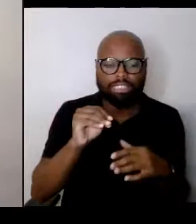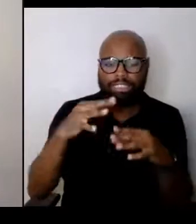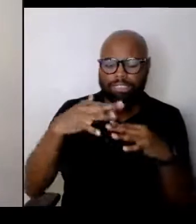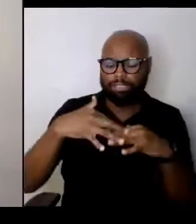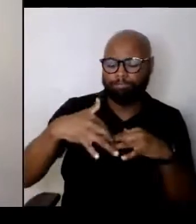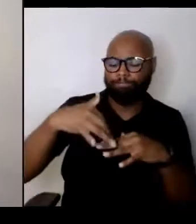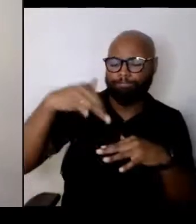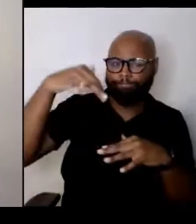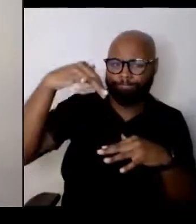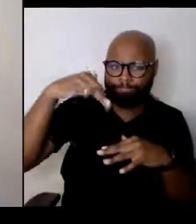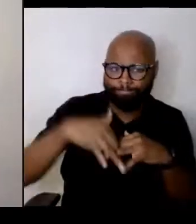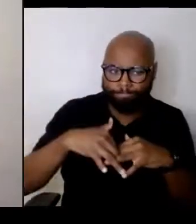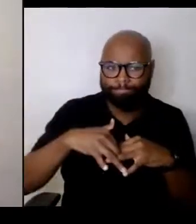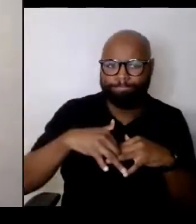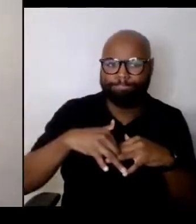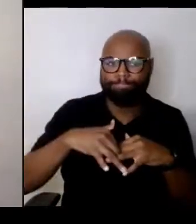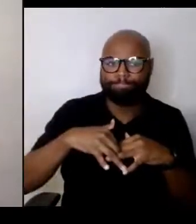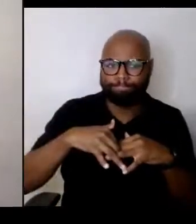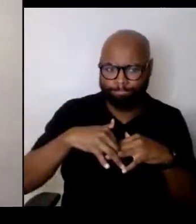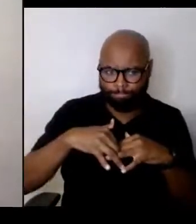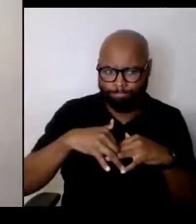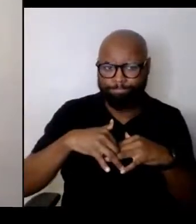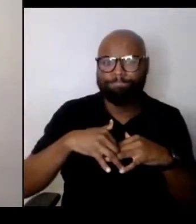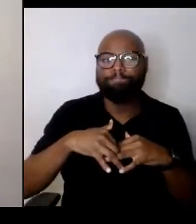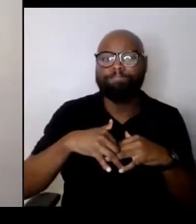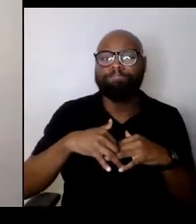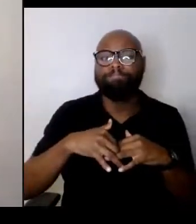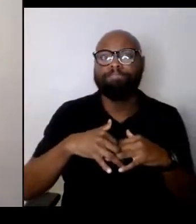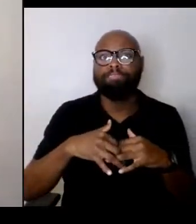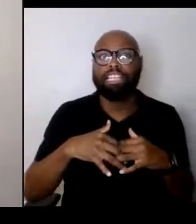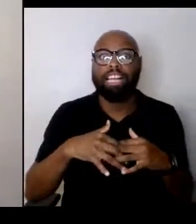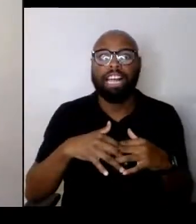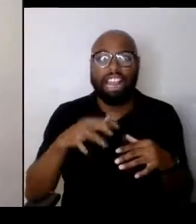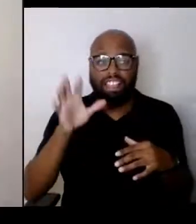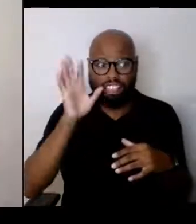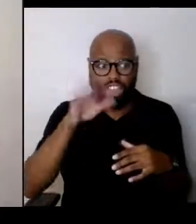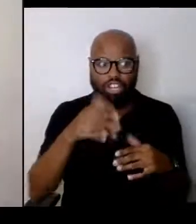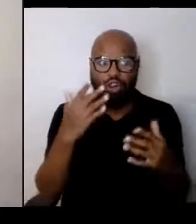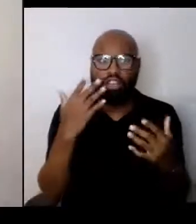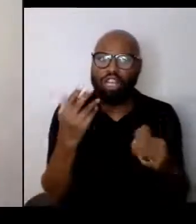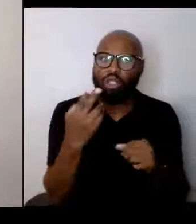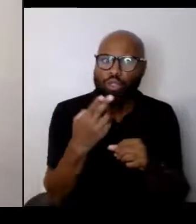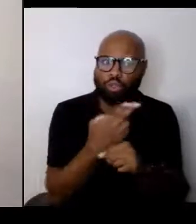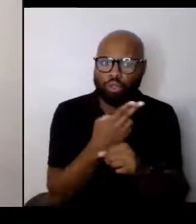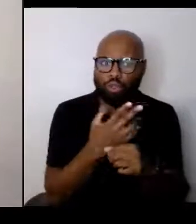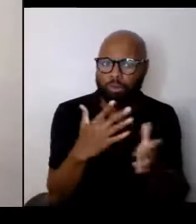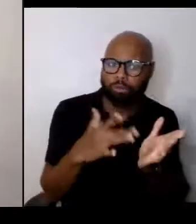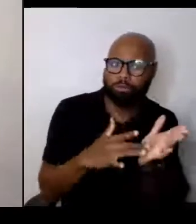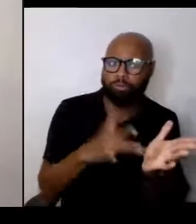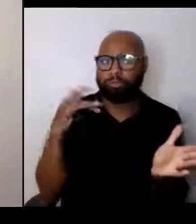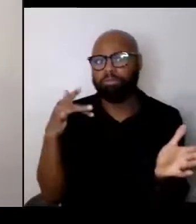And so they know that they can use that, right? Like use the imagery of people of color,